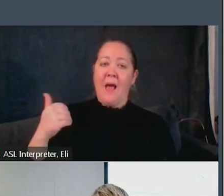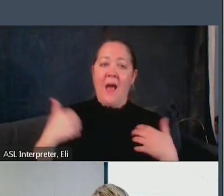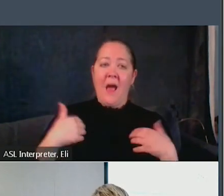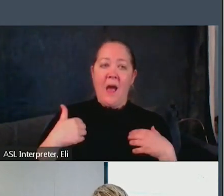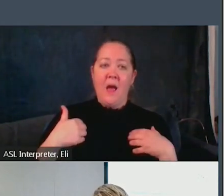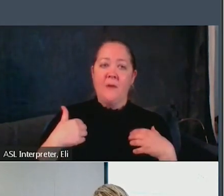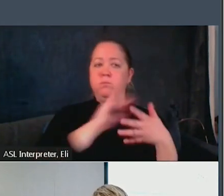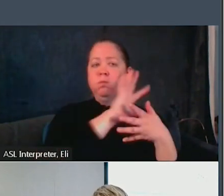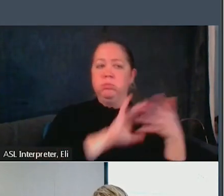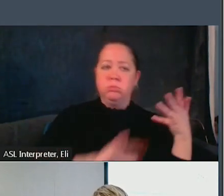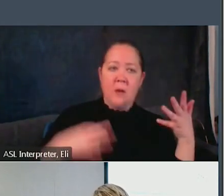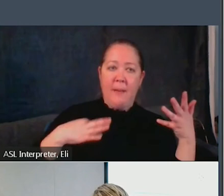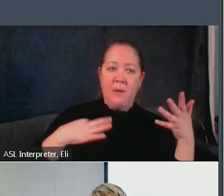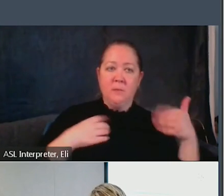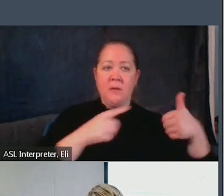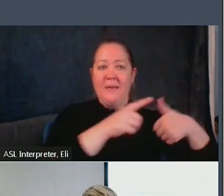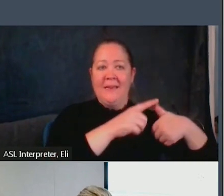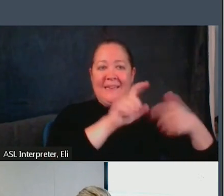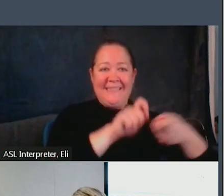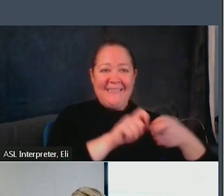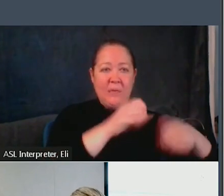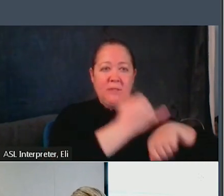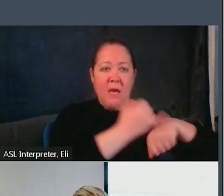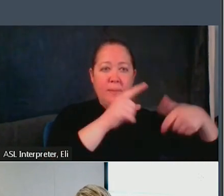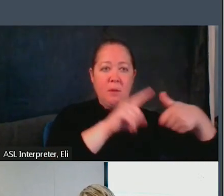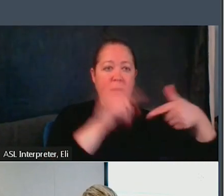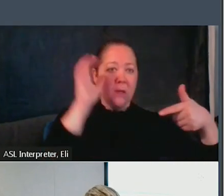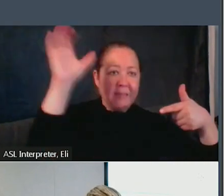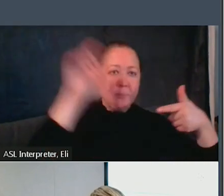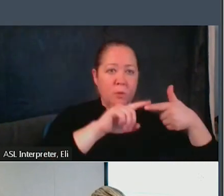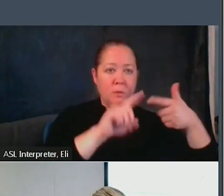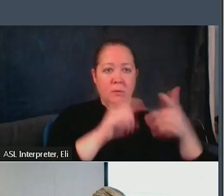There's detailed site plans, there's conceptual site plans. There's preliminary plans of subdivision.